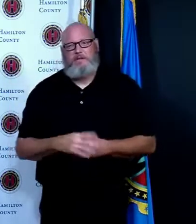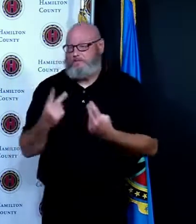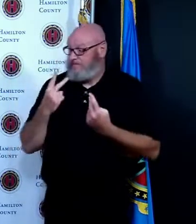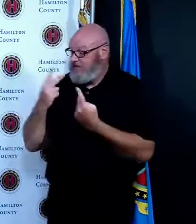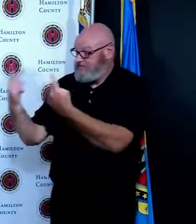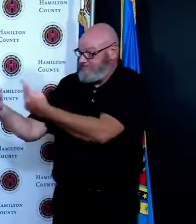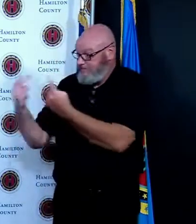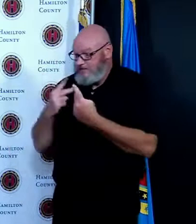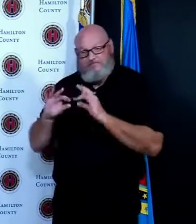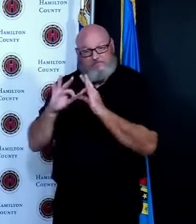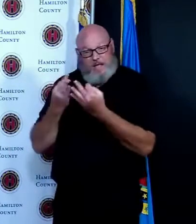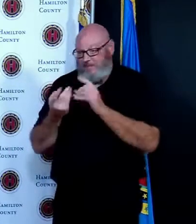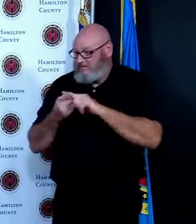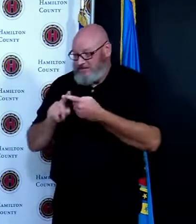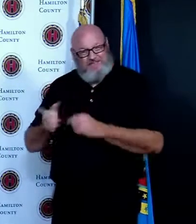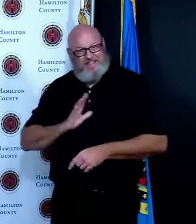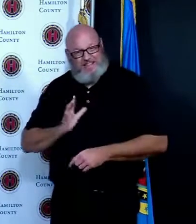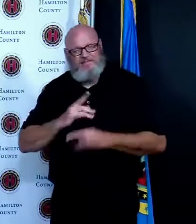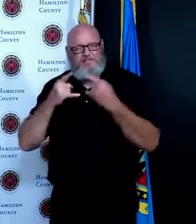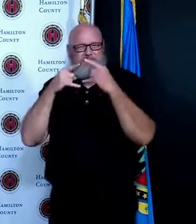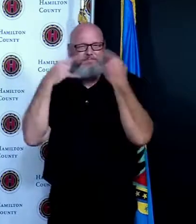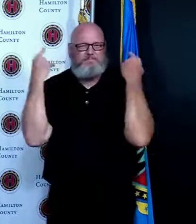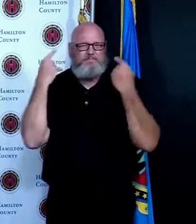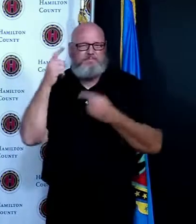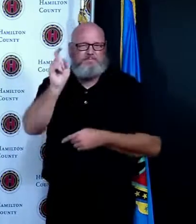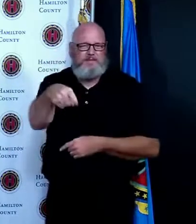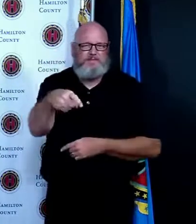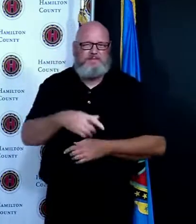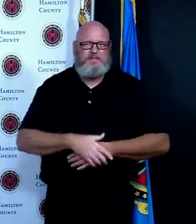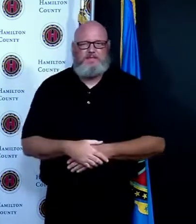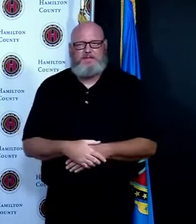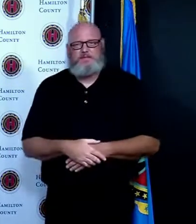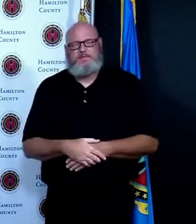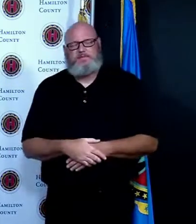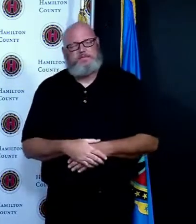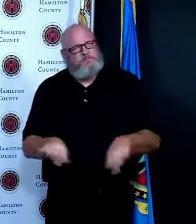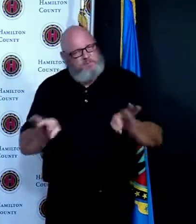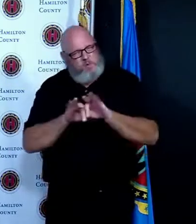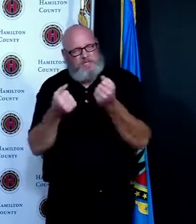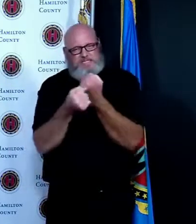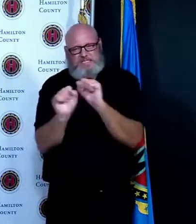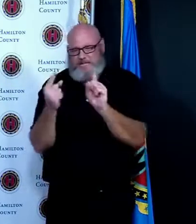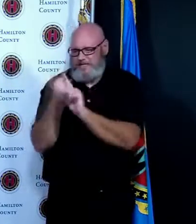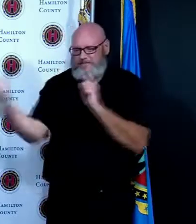not staying safely distance from one another so it's within our control to do this we just have to